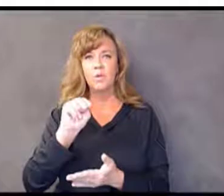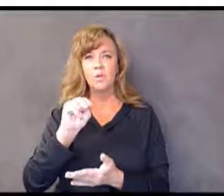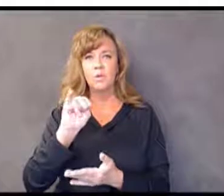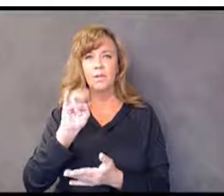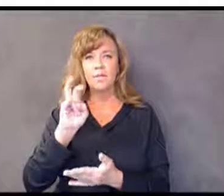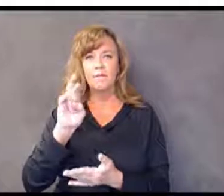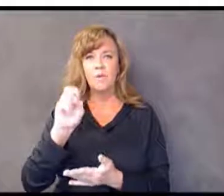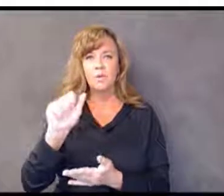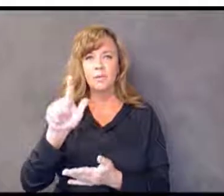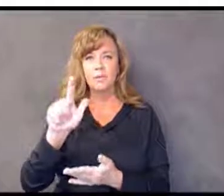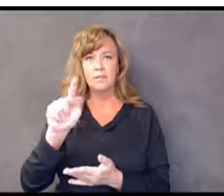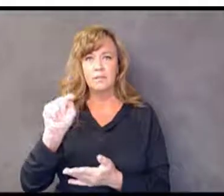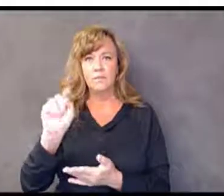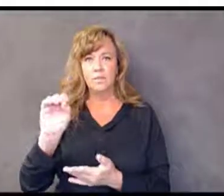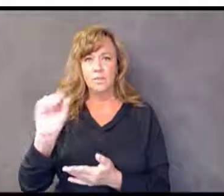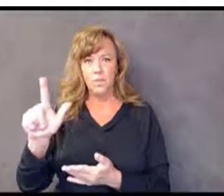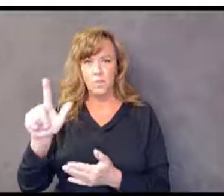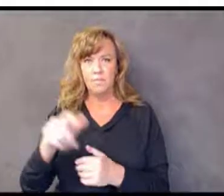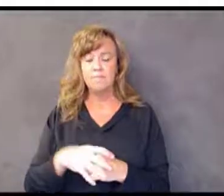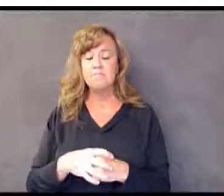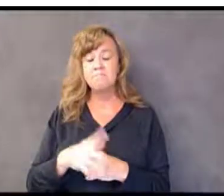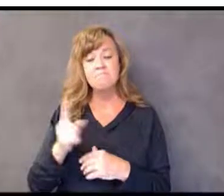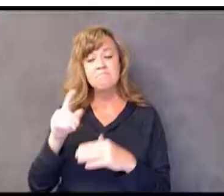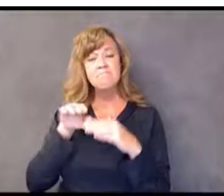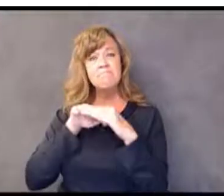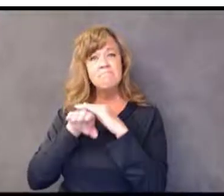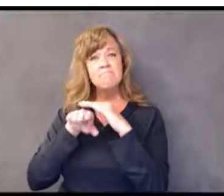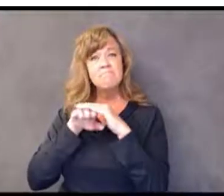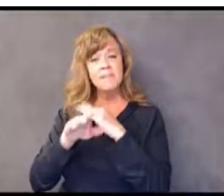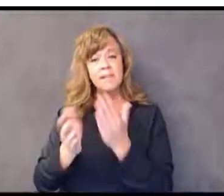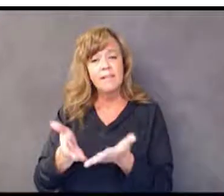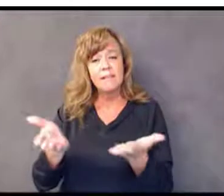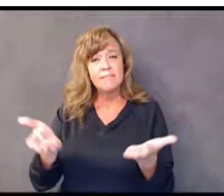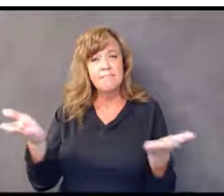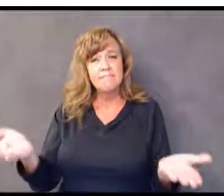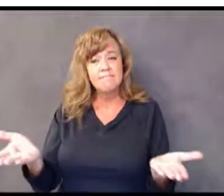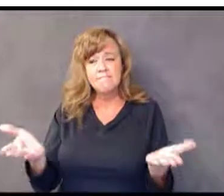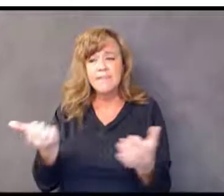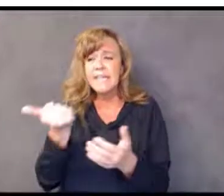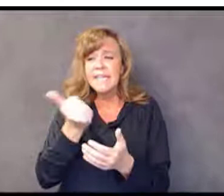Universal tools are accessibility features available to any student taking the assessment.